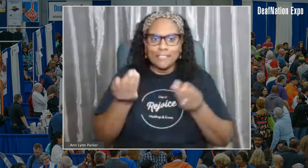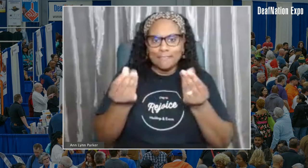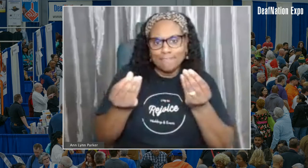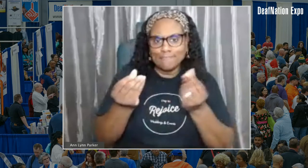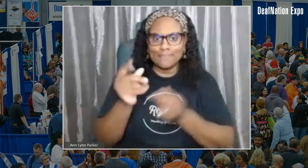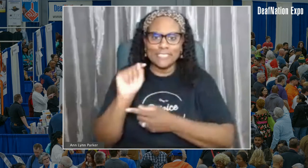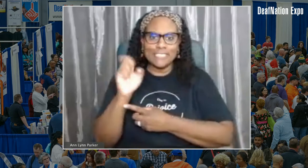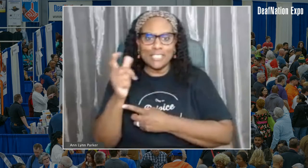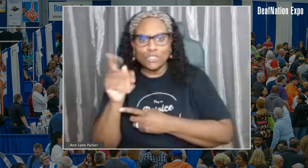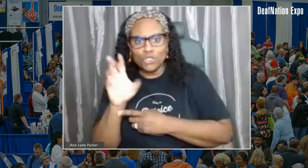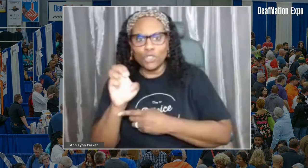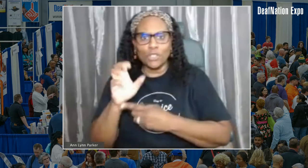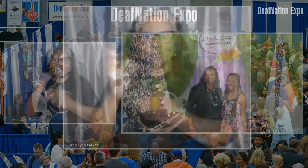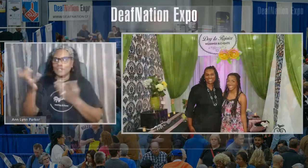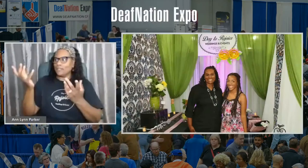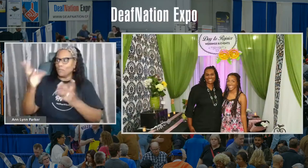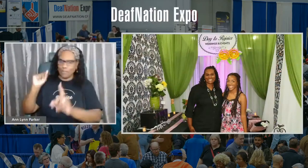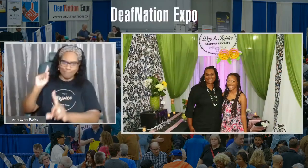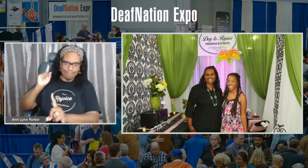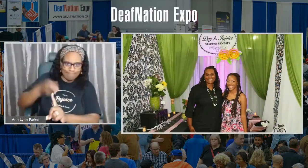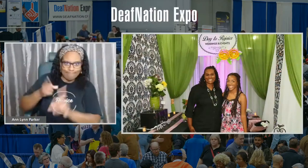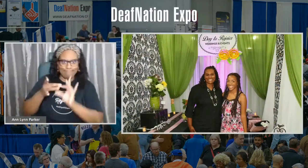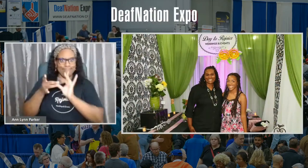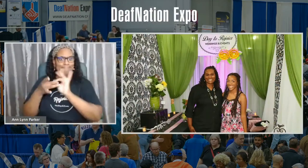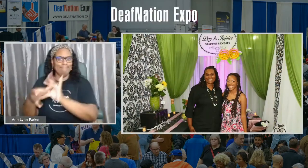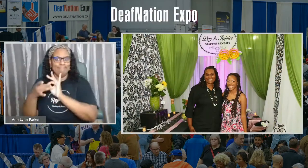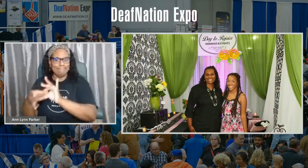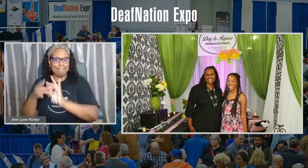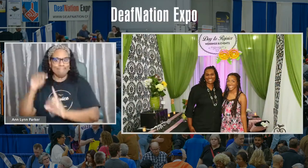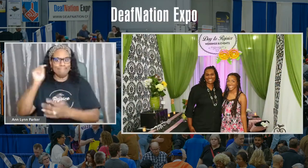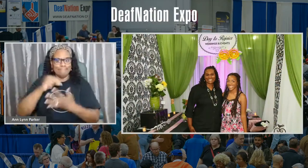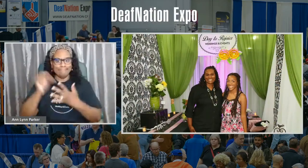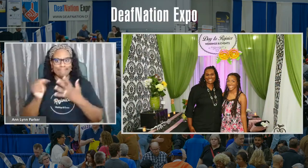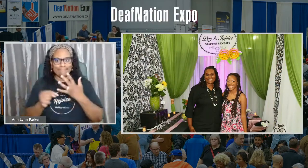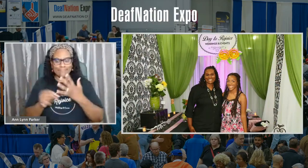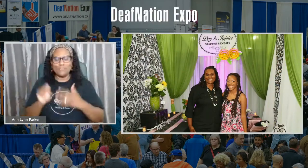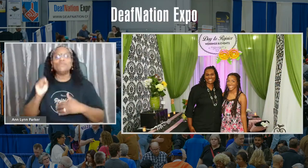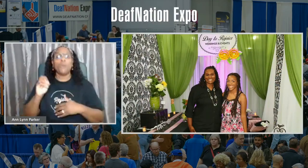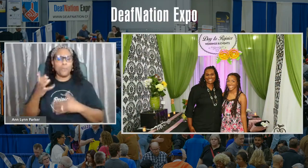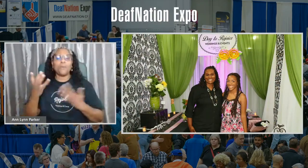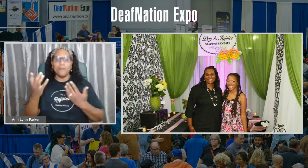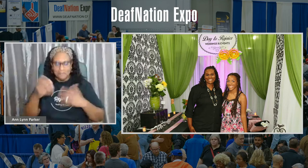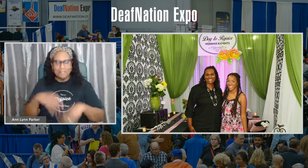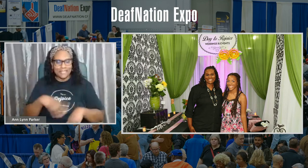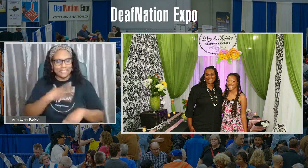fabric, texture, and other things. They’re more able to find things they want.